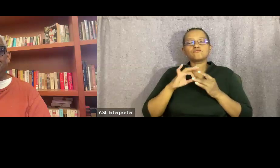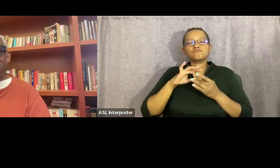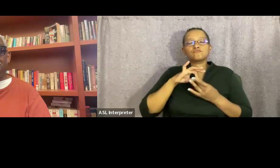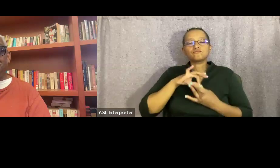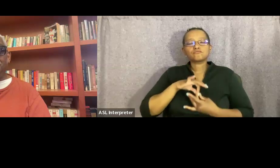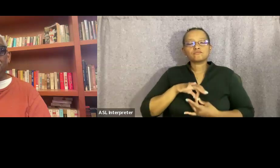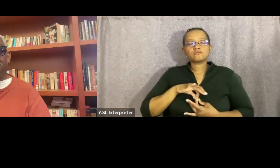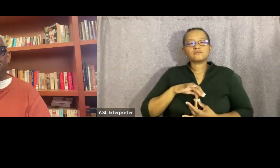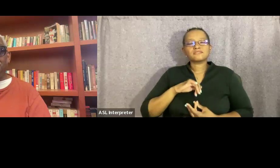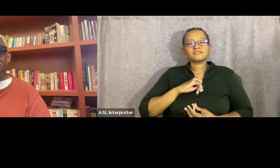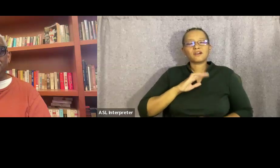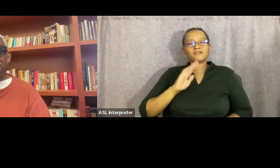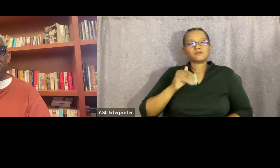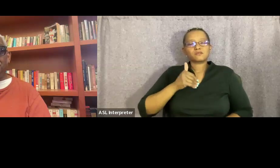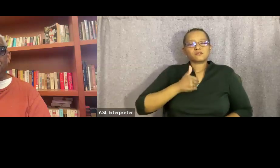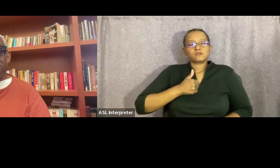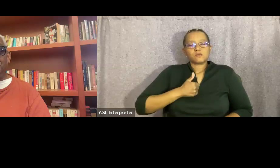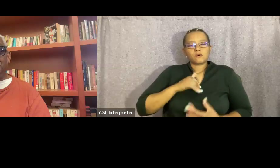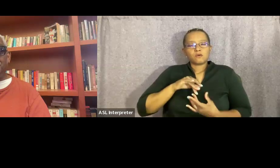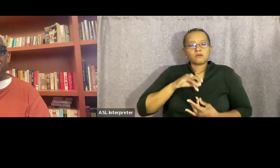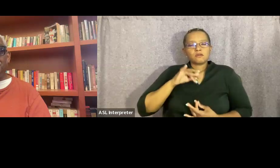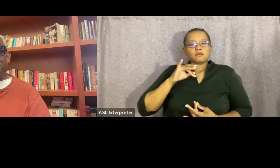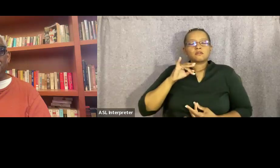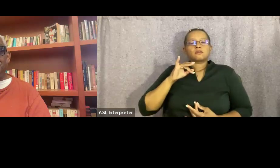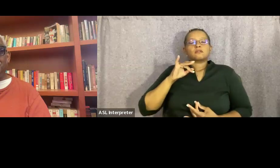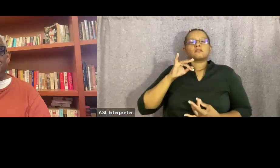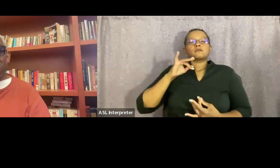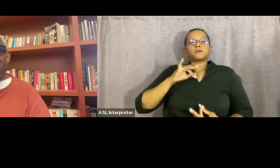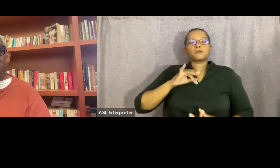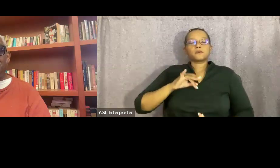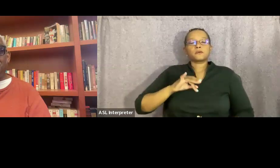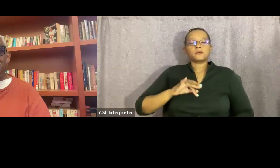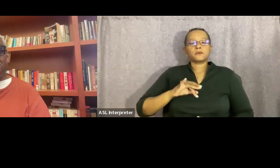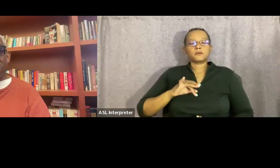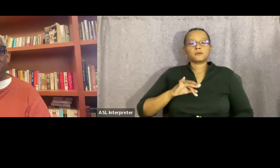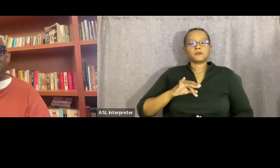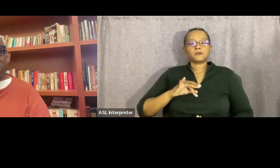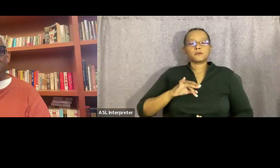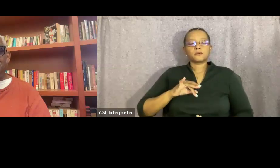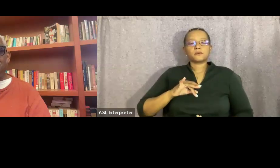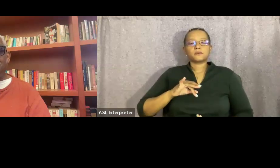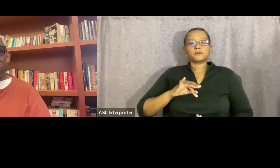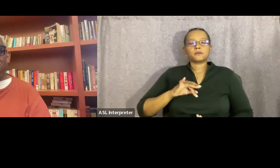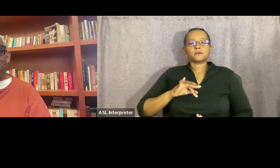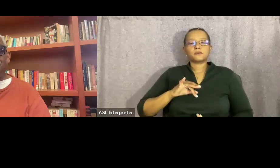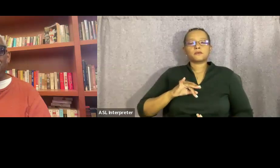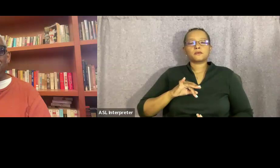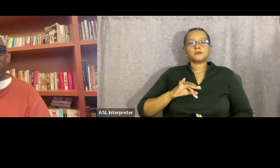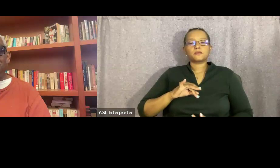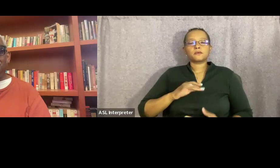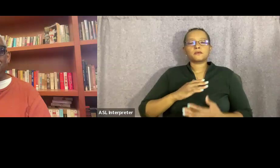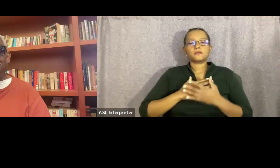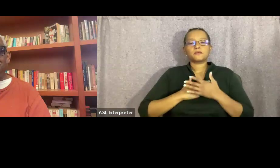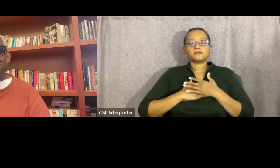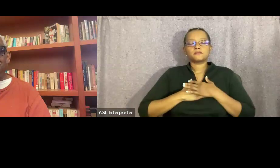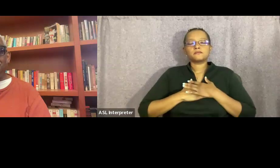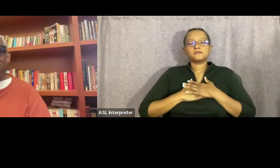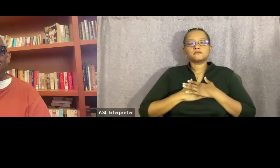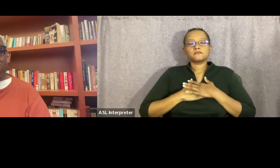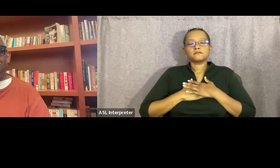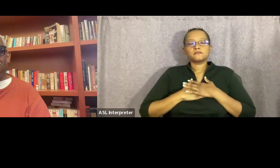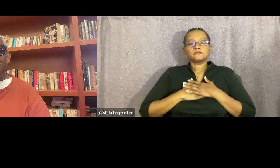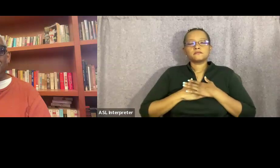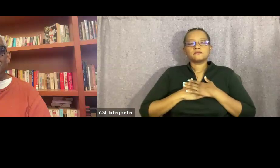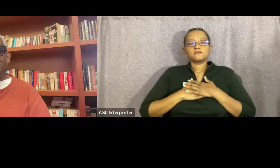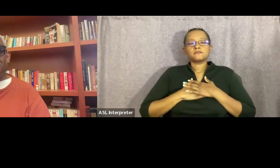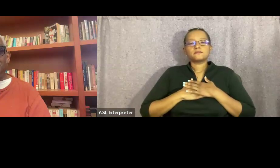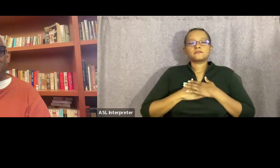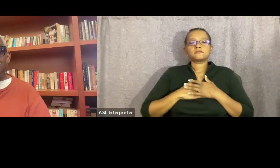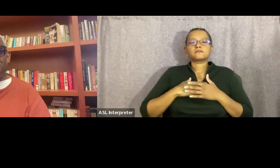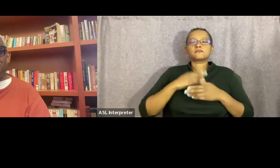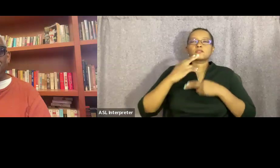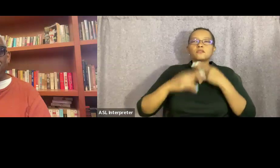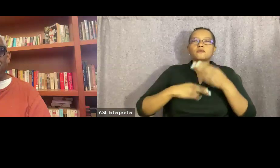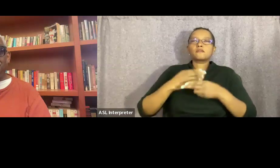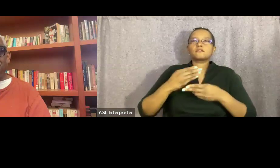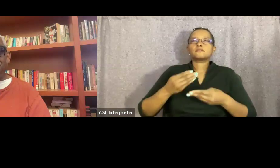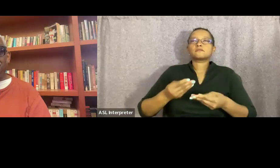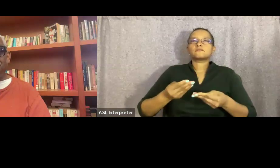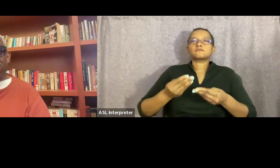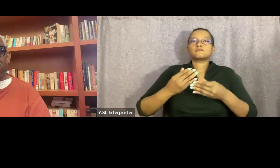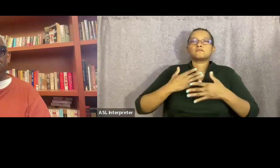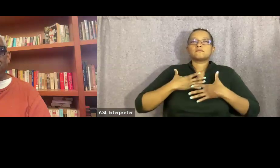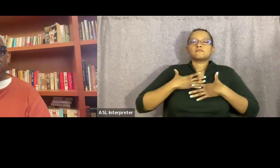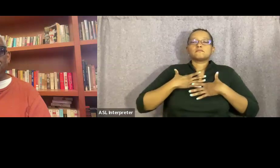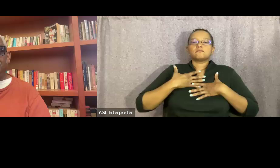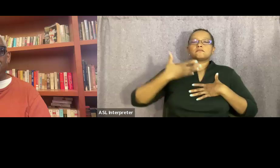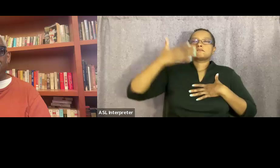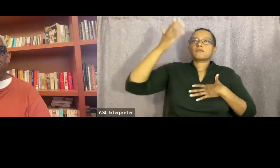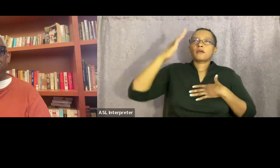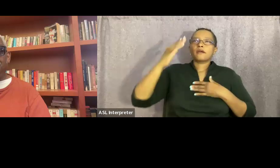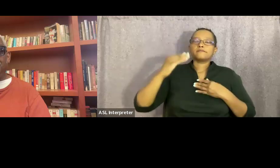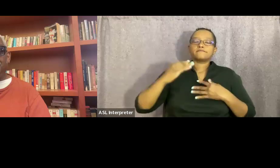your soul, your spirit. Breathe. Breathe.